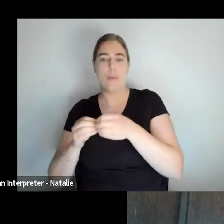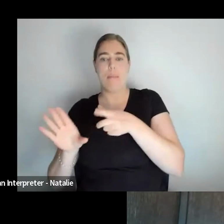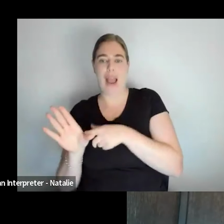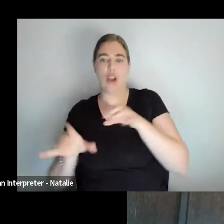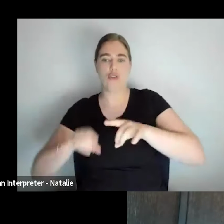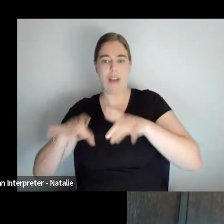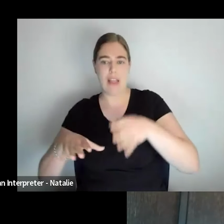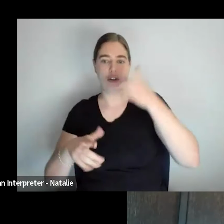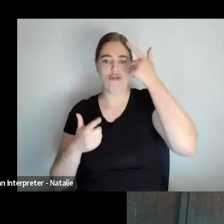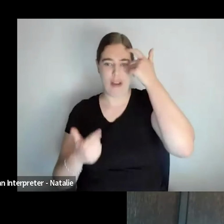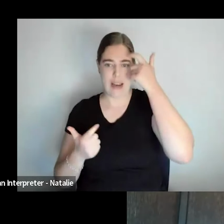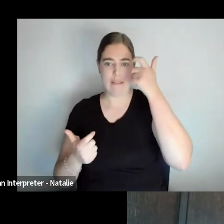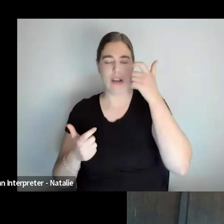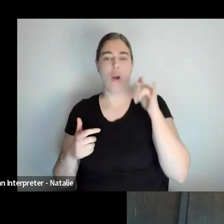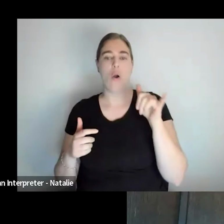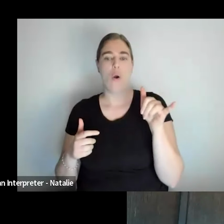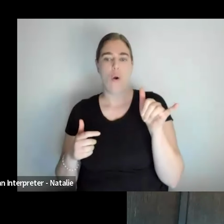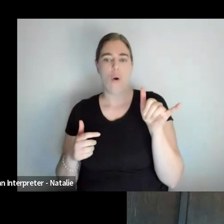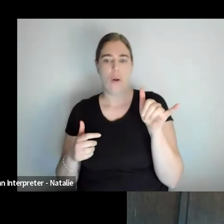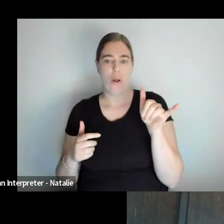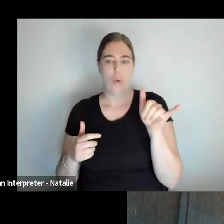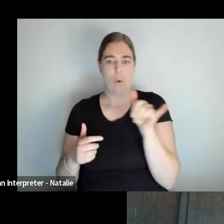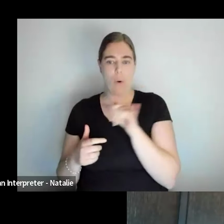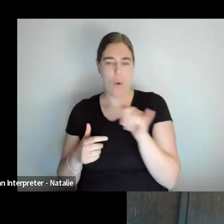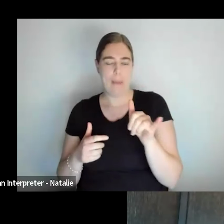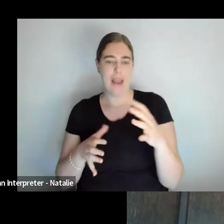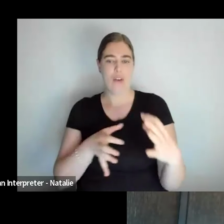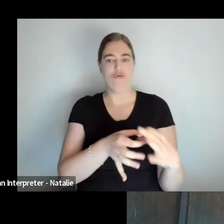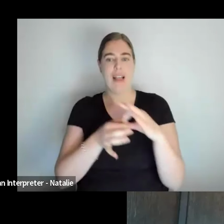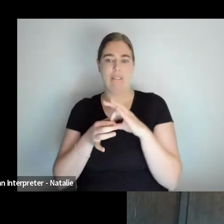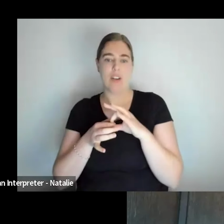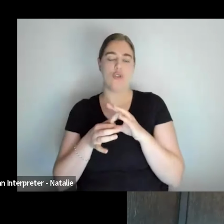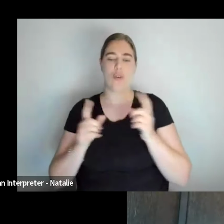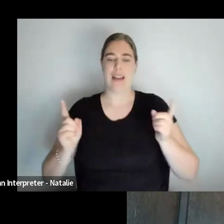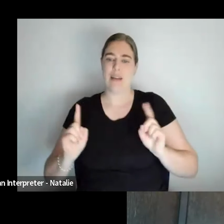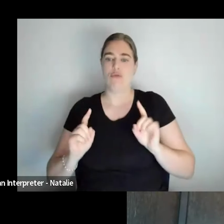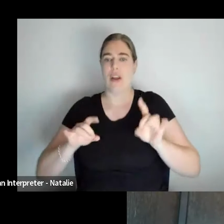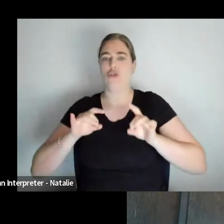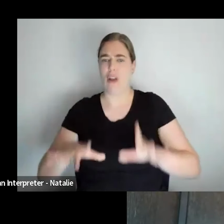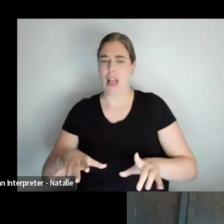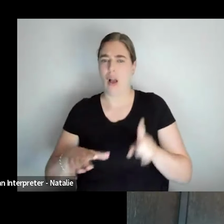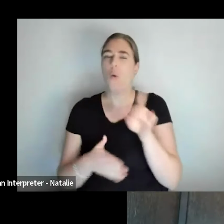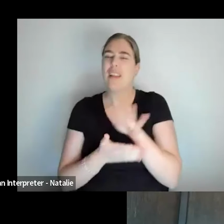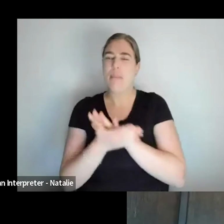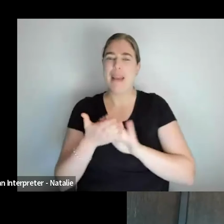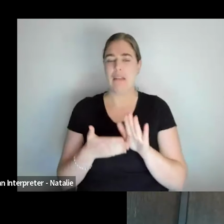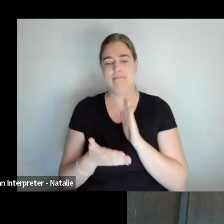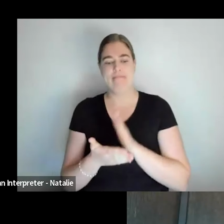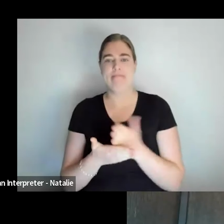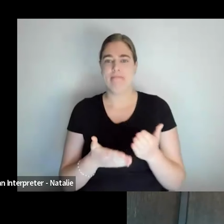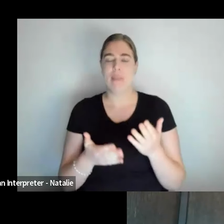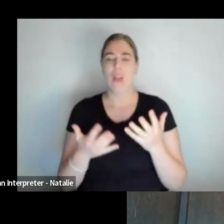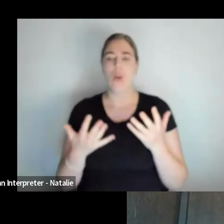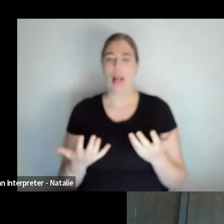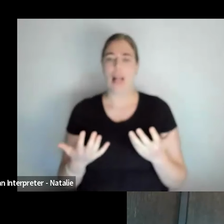and/or relevant to contemporary Australia. What does that mean in practice? It might be a new